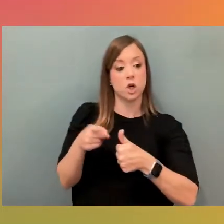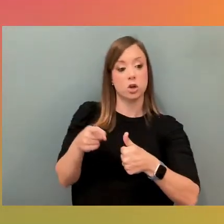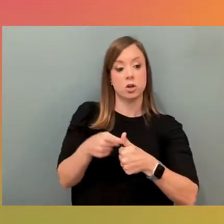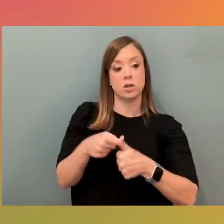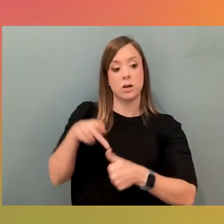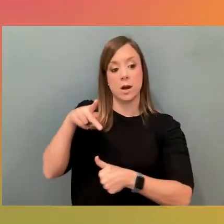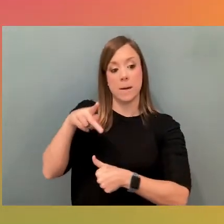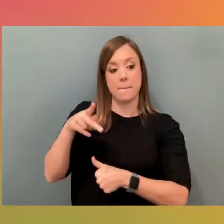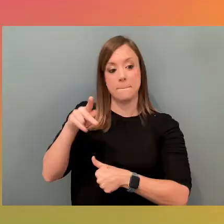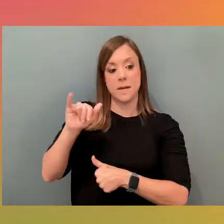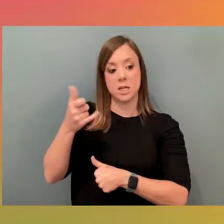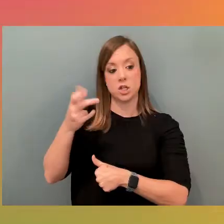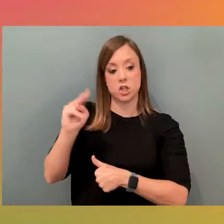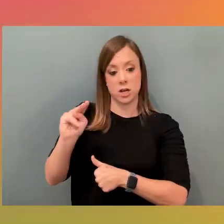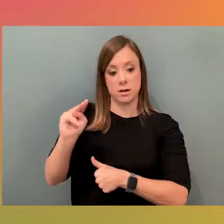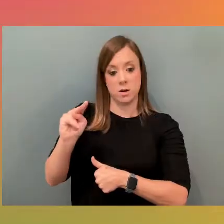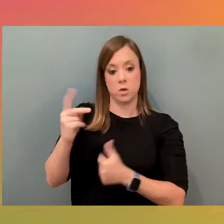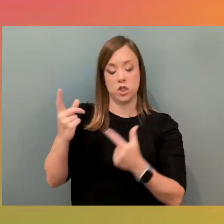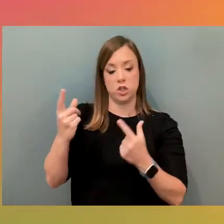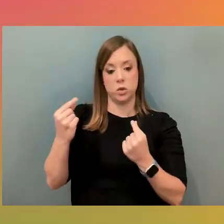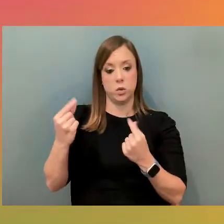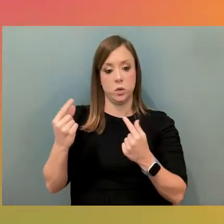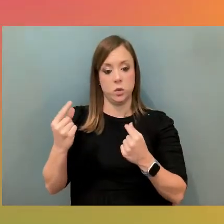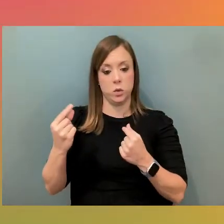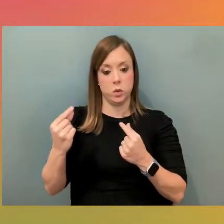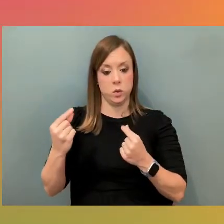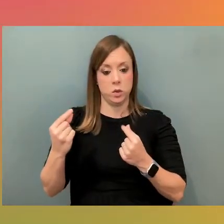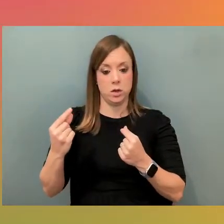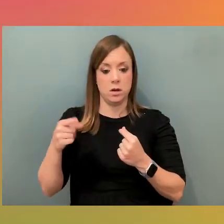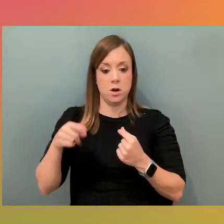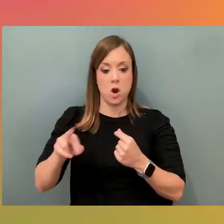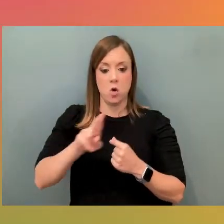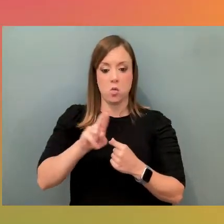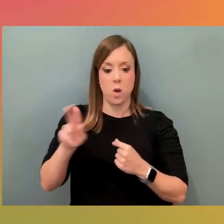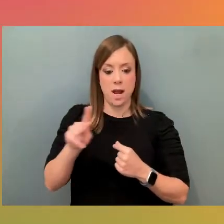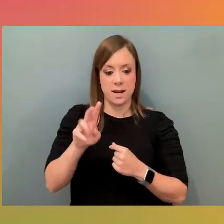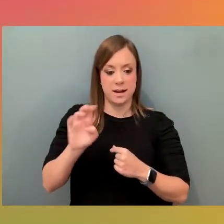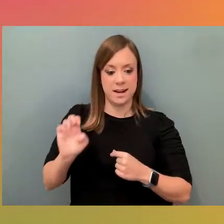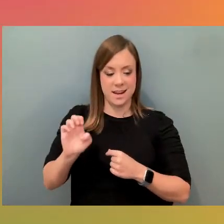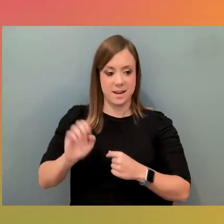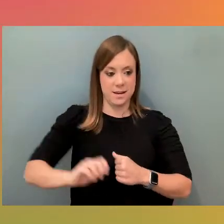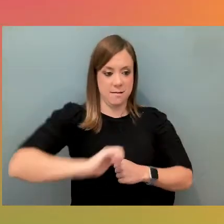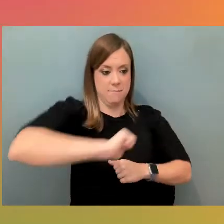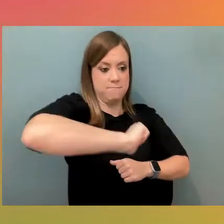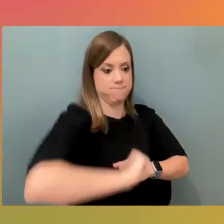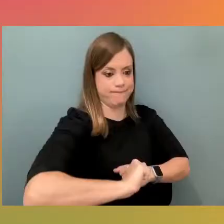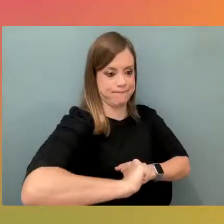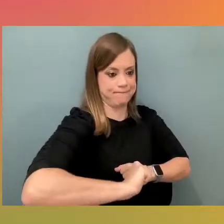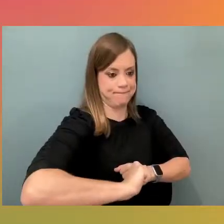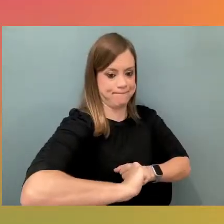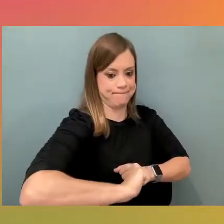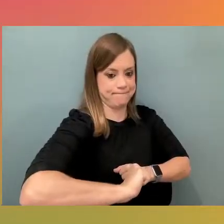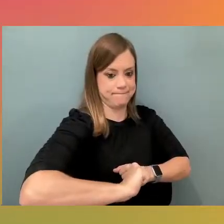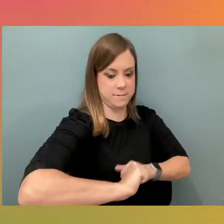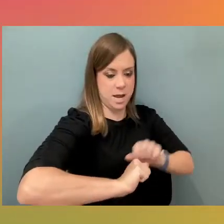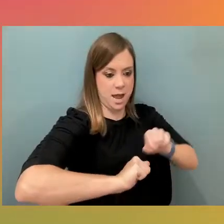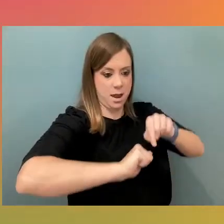CHOICES, OPTION ONE IS A PIGEON SO BRING THE RIGHT KNEE BEHIND THE RIGHT WRIST. OKAY. I WILL LET YOU DEMONSTRATE THAT.